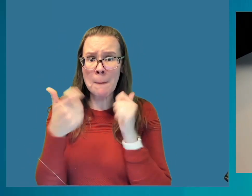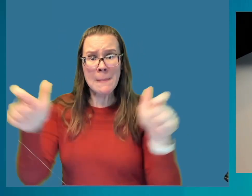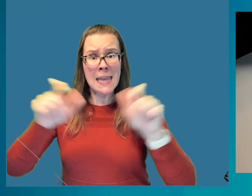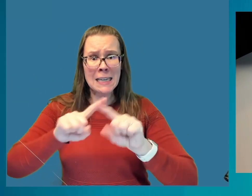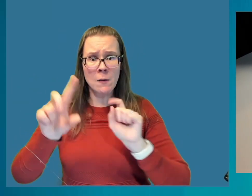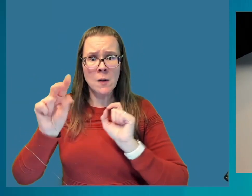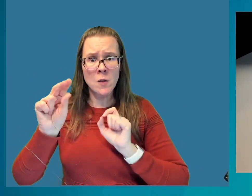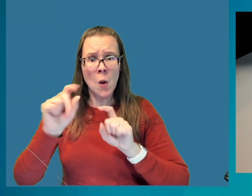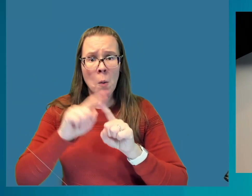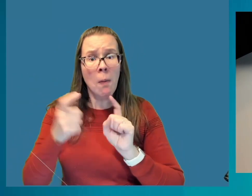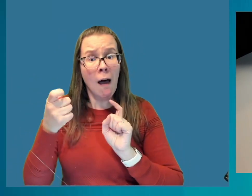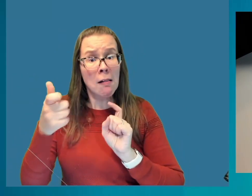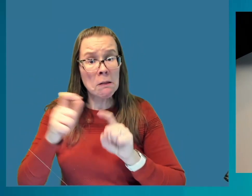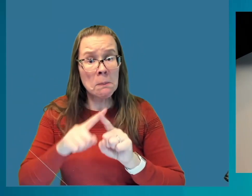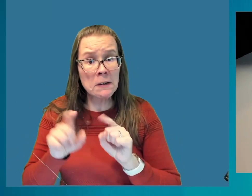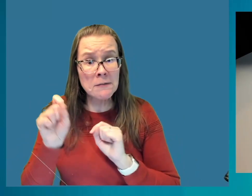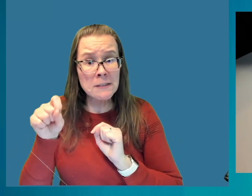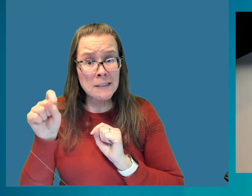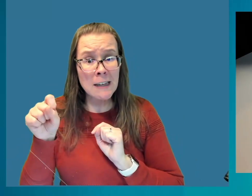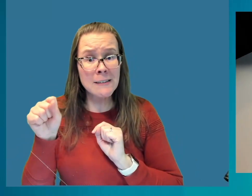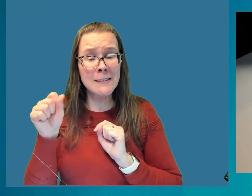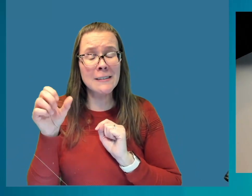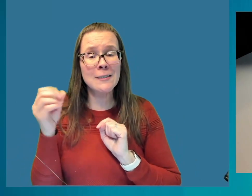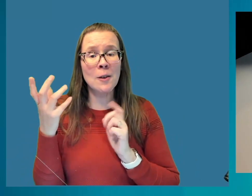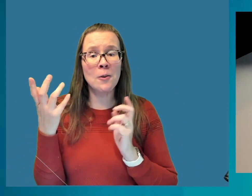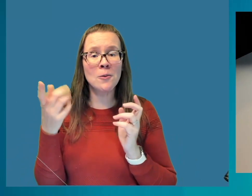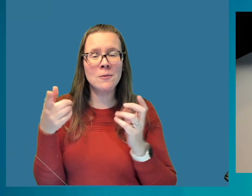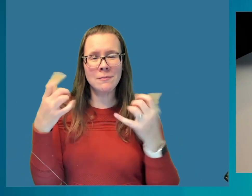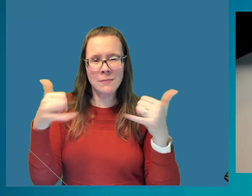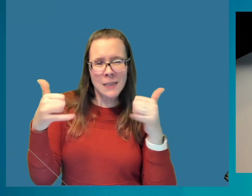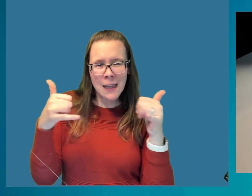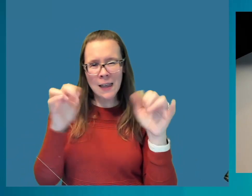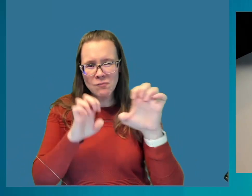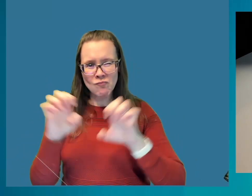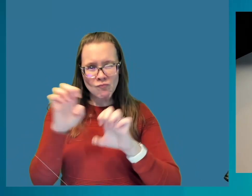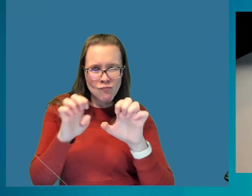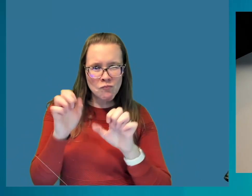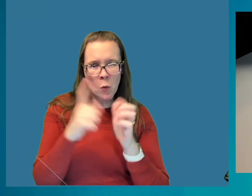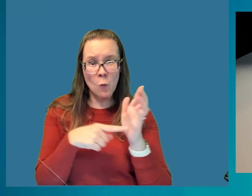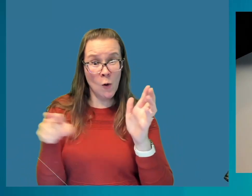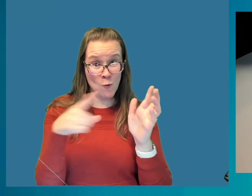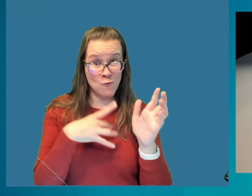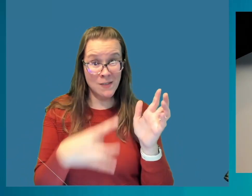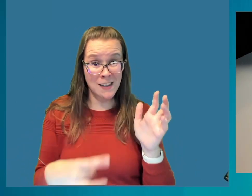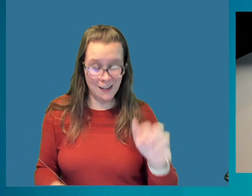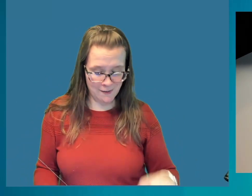experimenting with batting because I made some with batting, and they --it it adds a little bit,